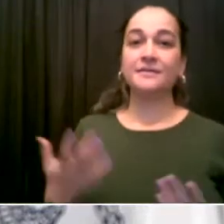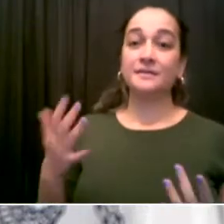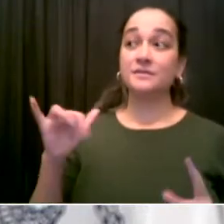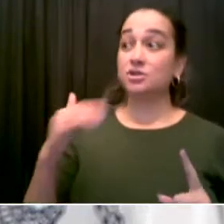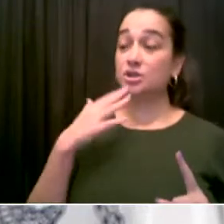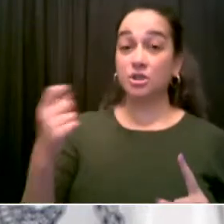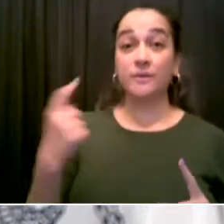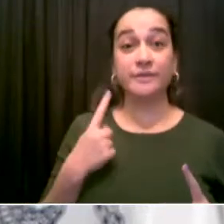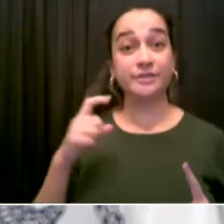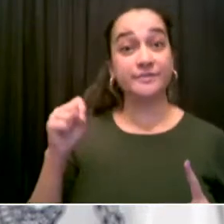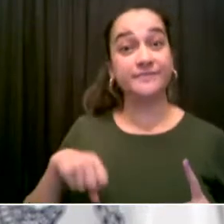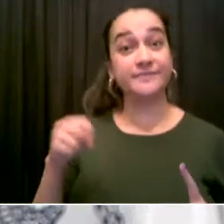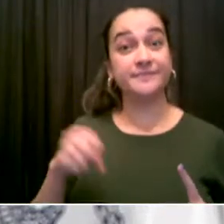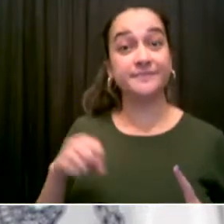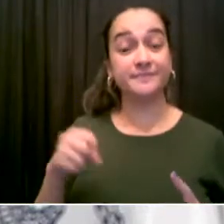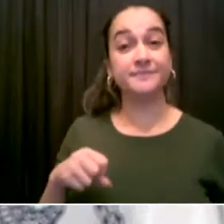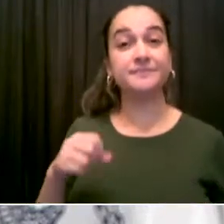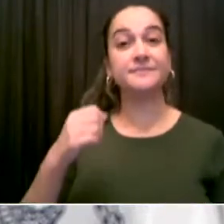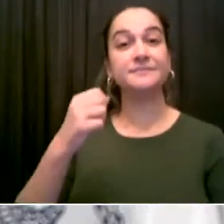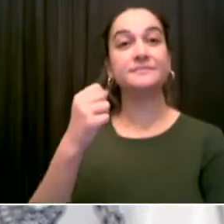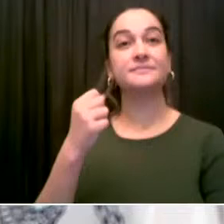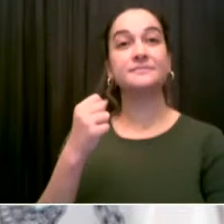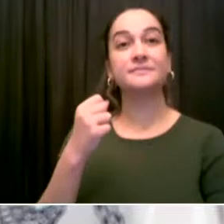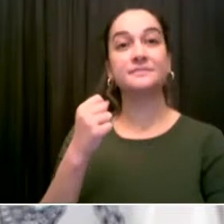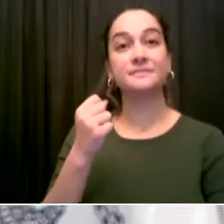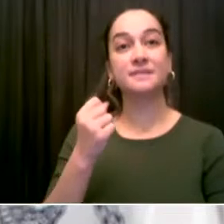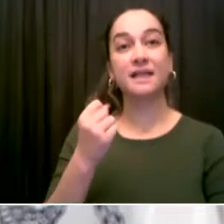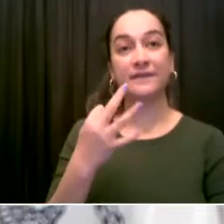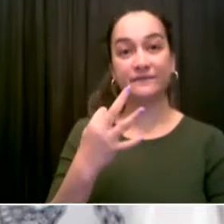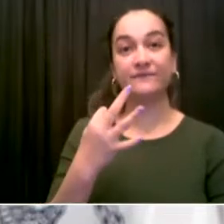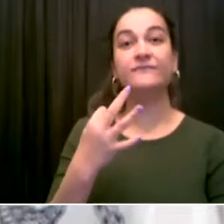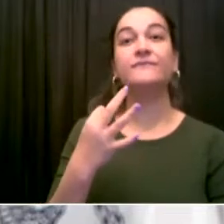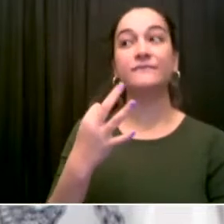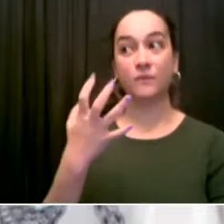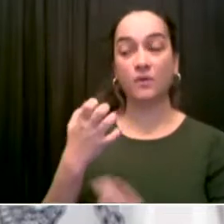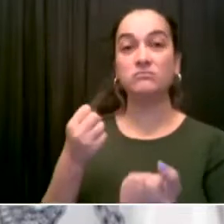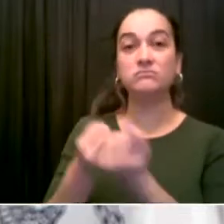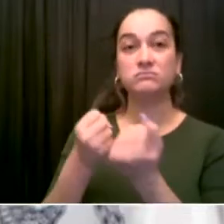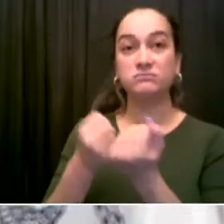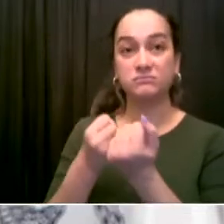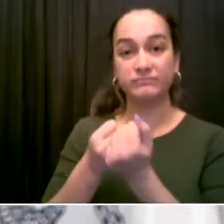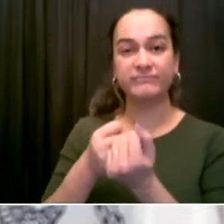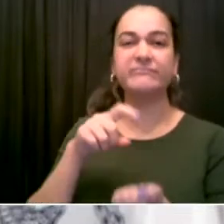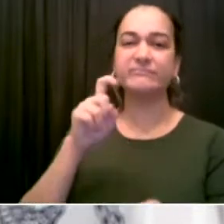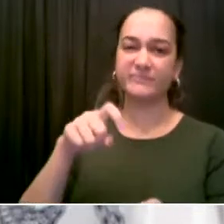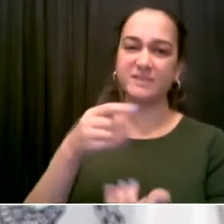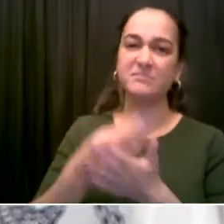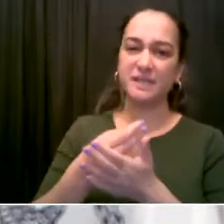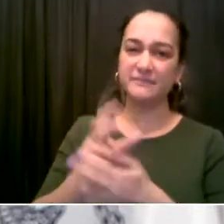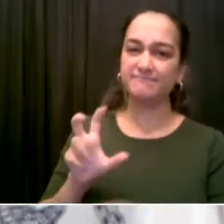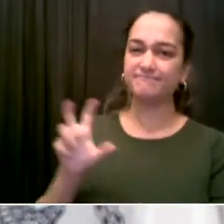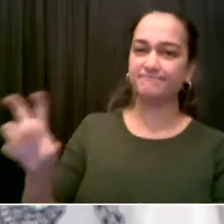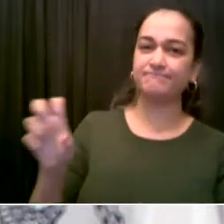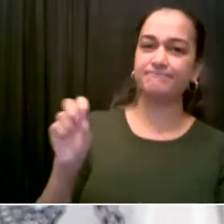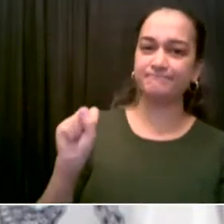IMPORTANT QUESTION. FIRST OF ALL, WE HAVE PROVIDED RIELEF THAT WAS JUST ANNOUNCED.